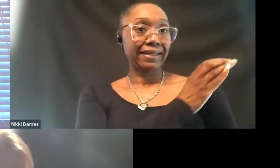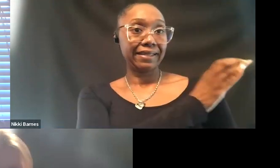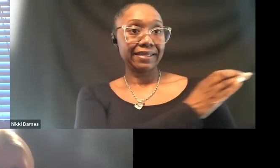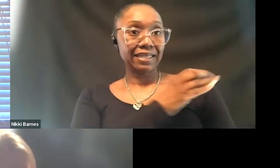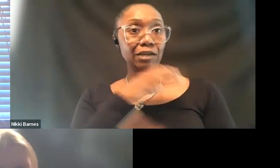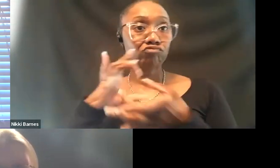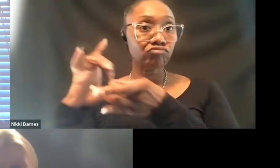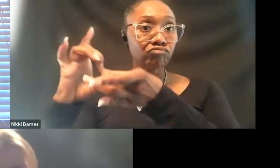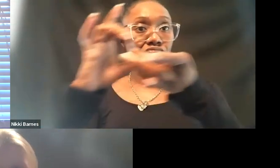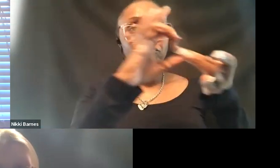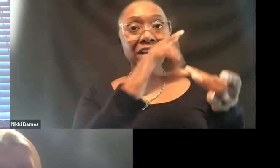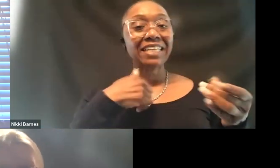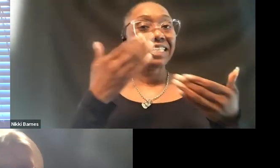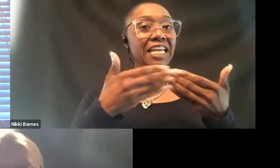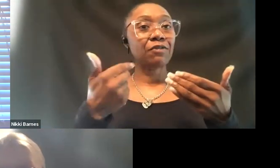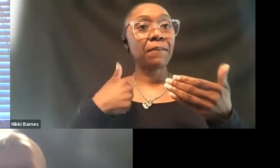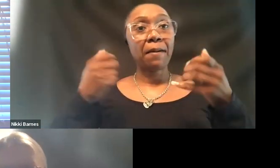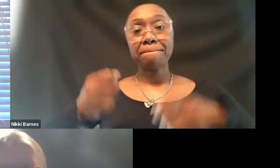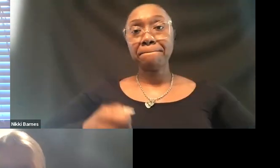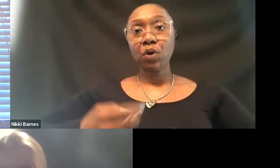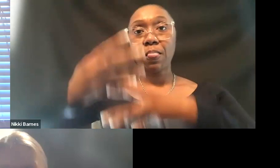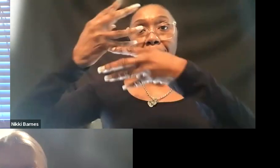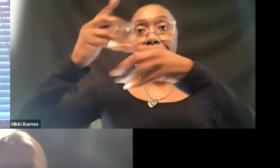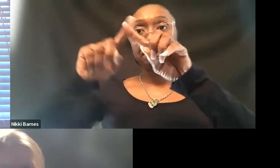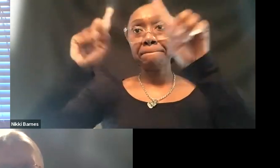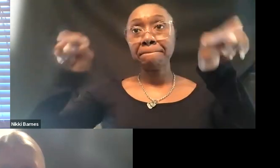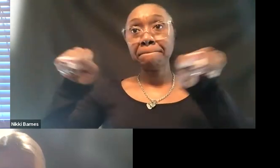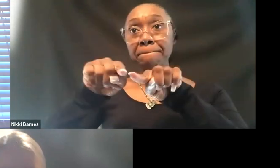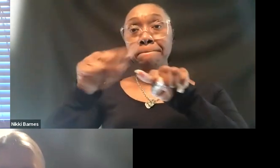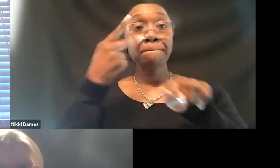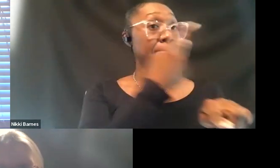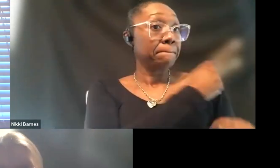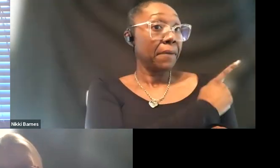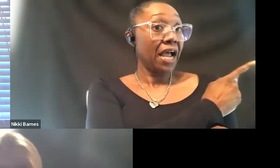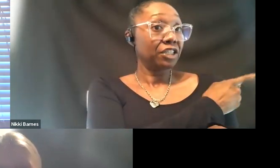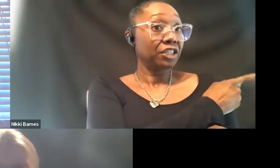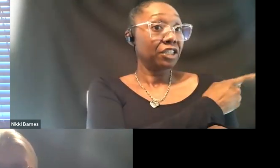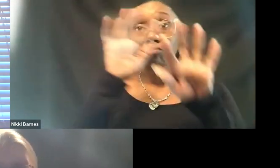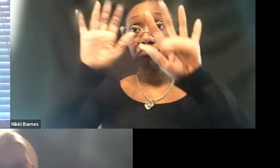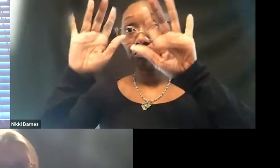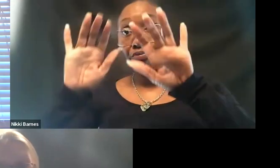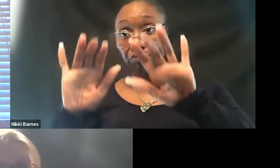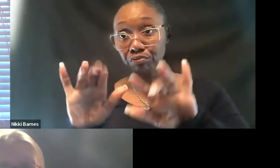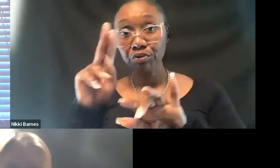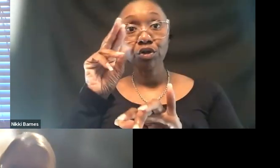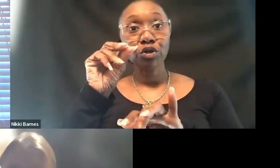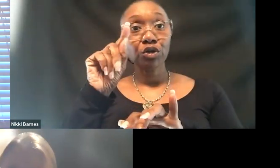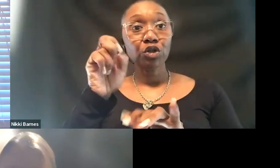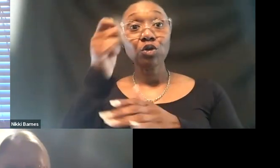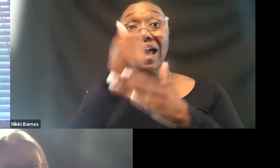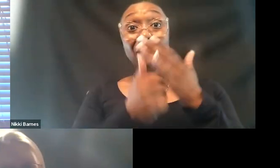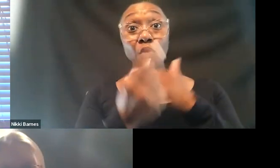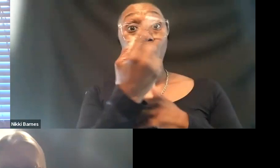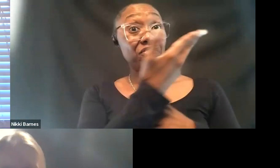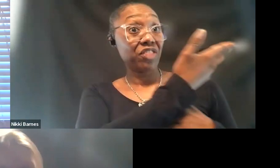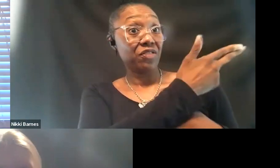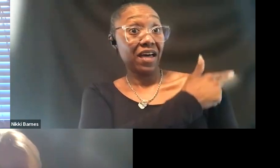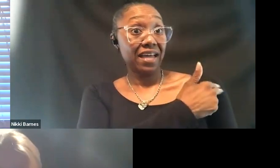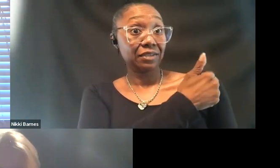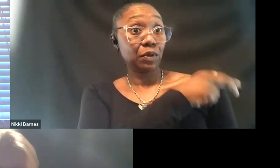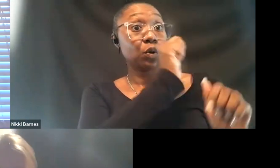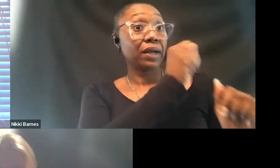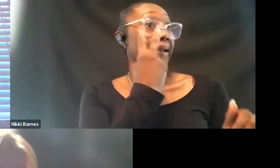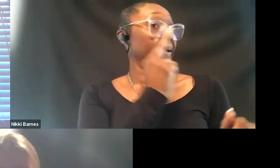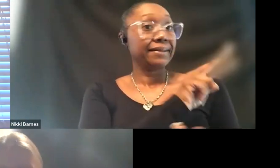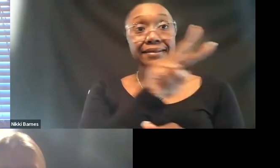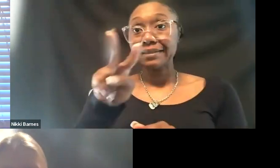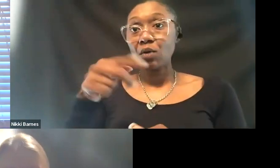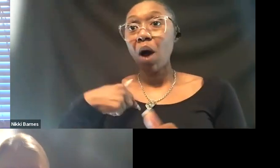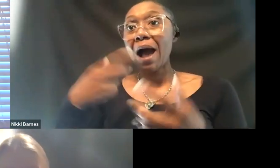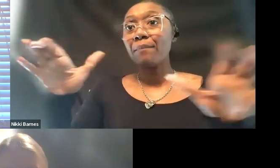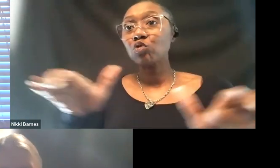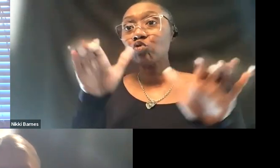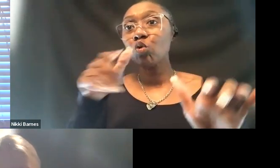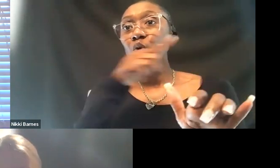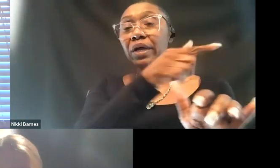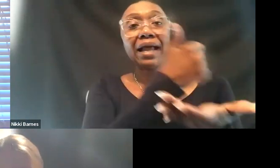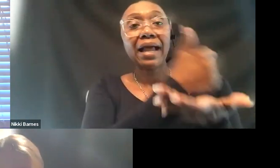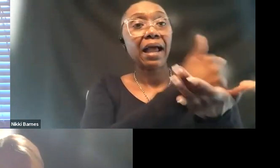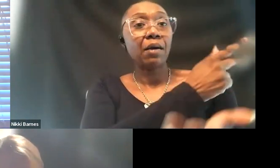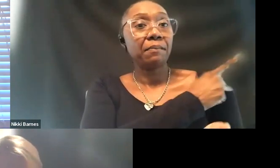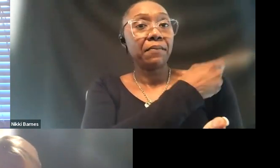So everyone back in the hospital is able to see what I'm doing out on the street.